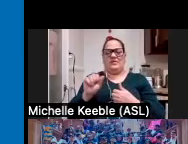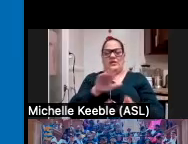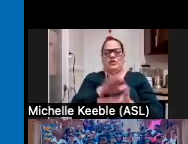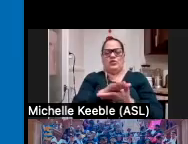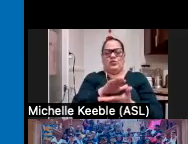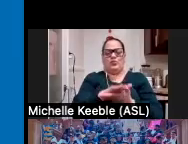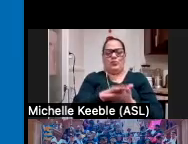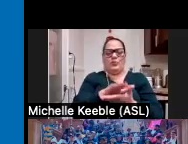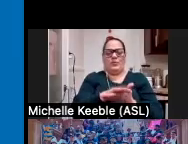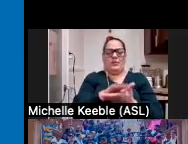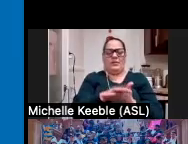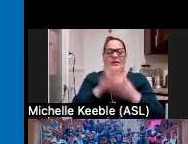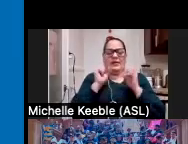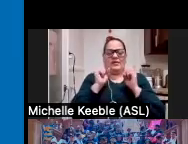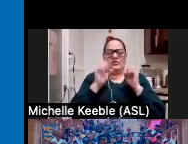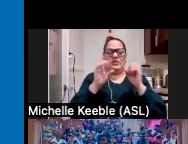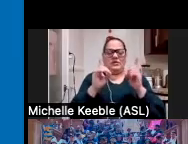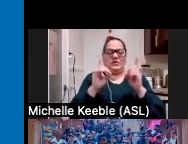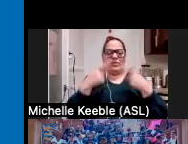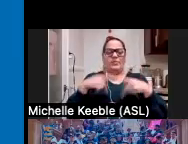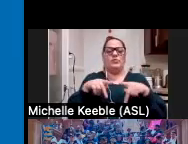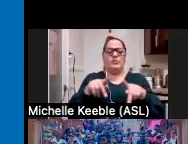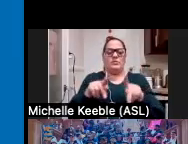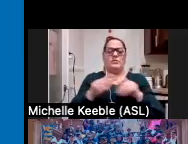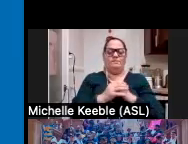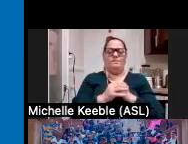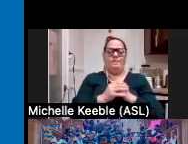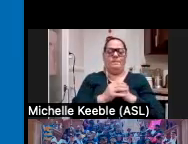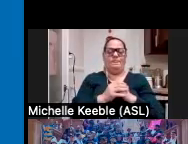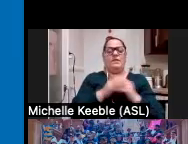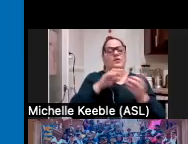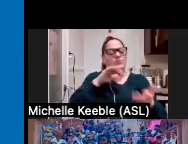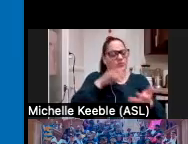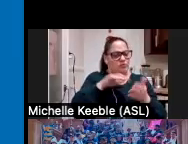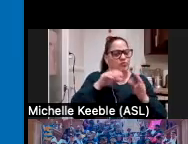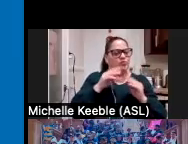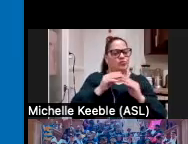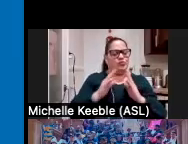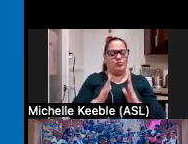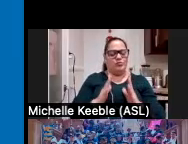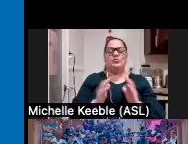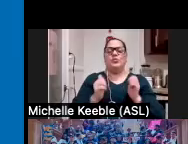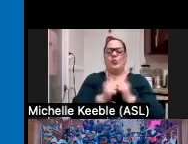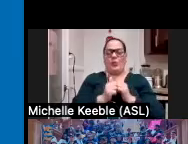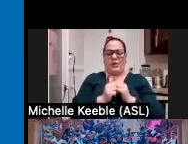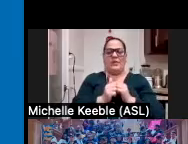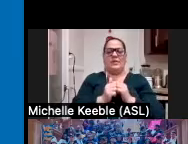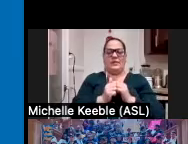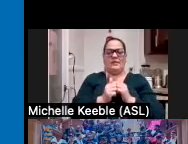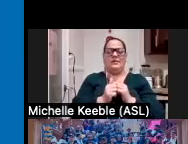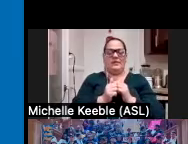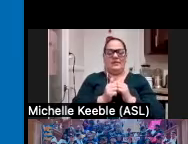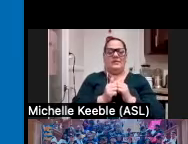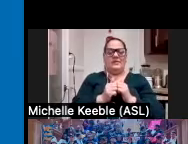creates educational opportunities for students with typical uh cognitive development but very